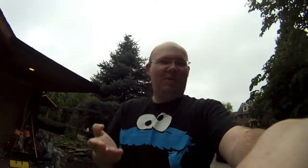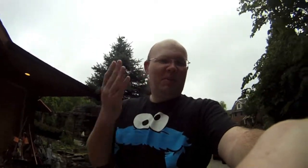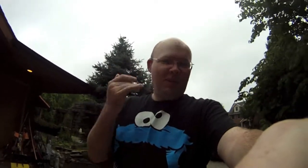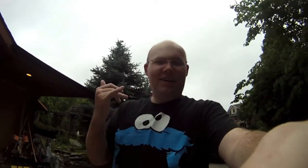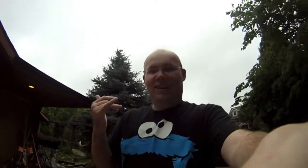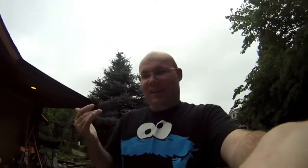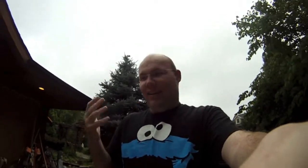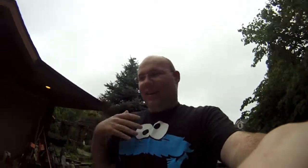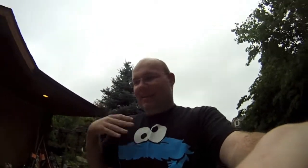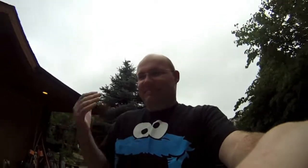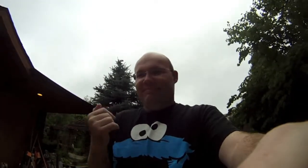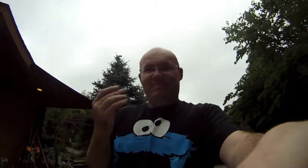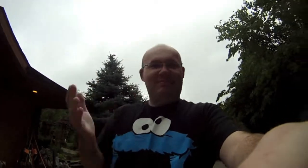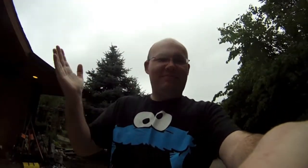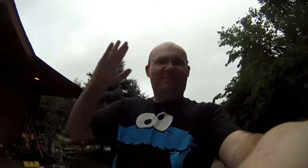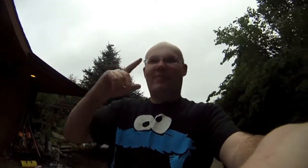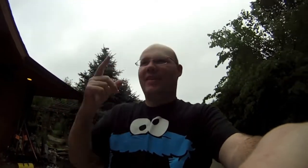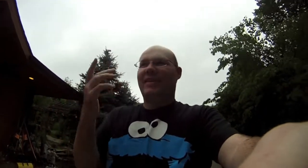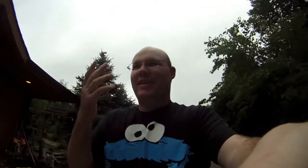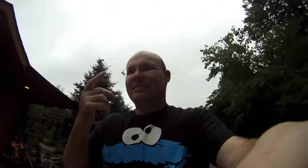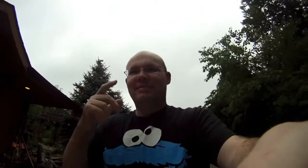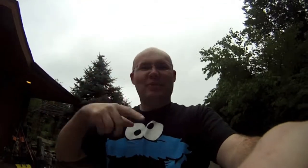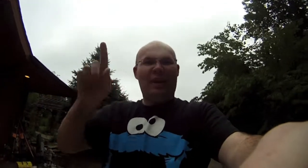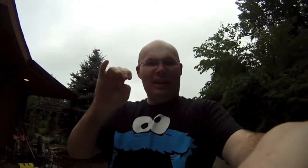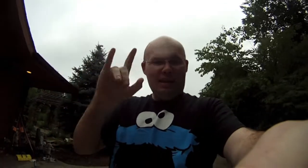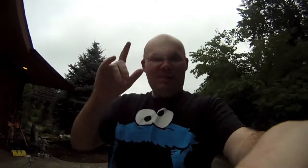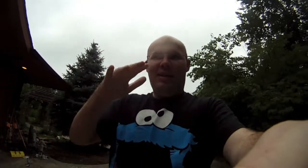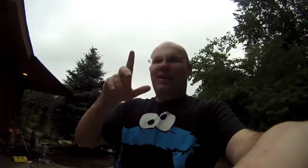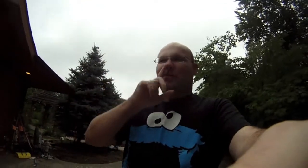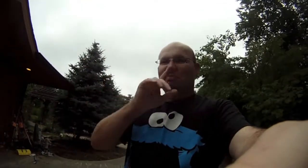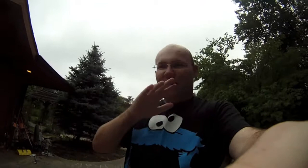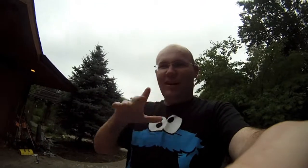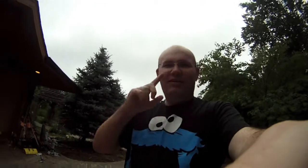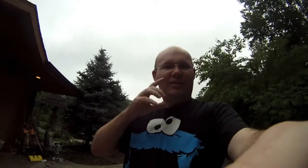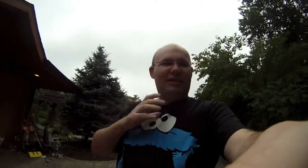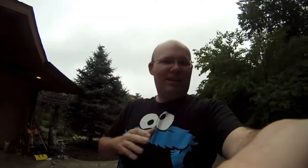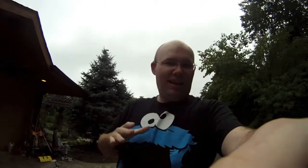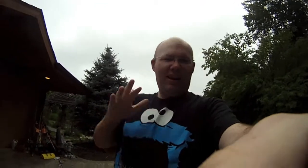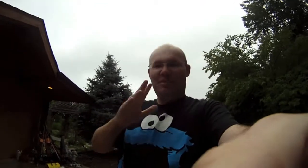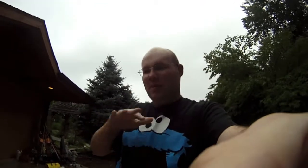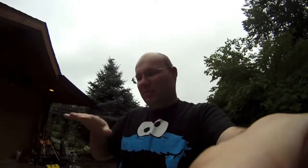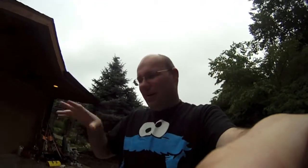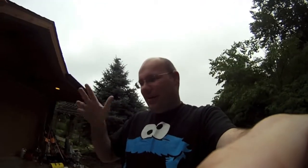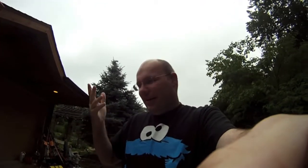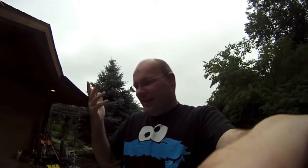Now I need to catch up on the emails, communicate with clients if necessary, and so forth.